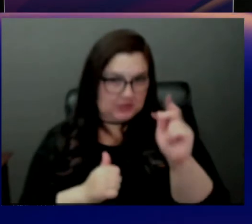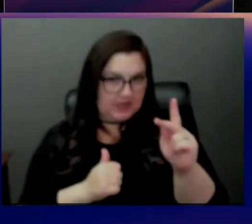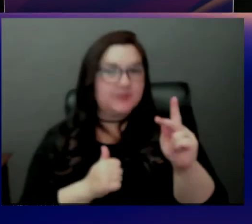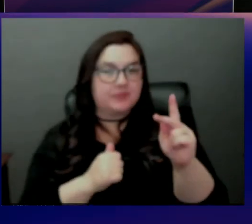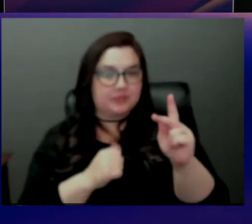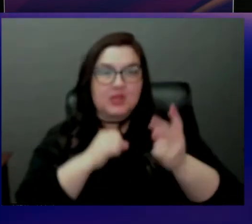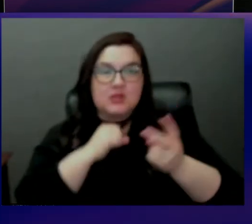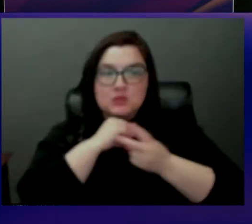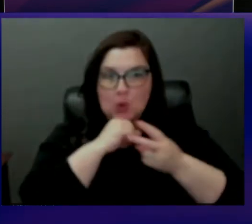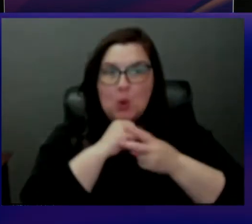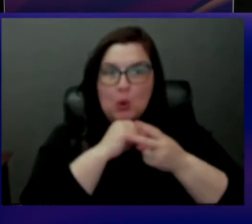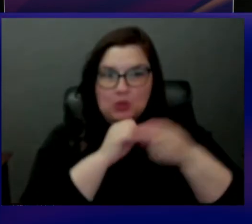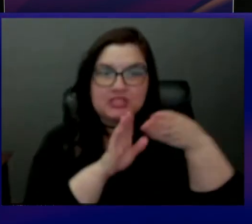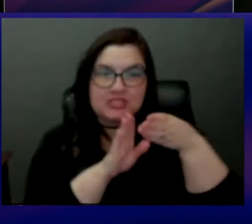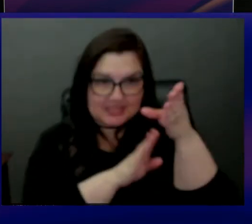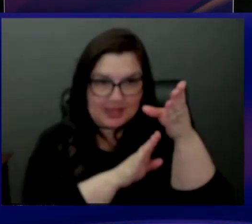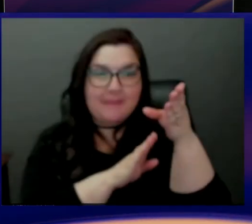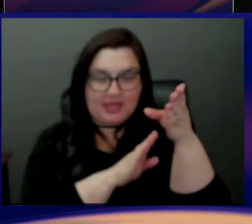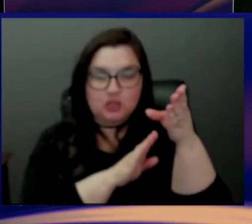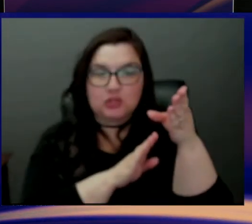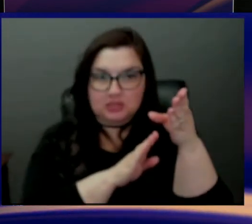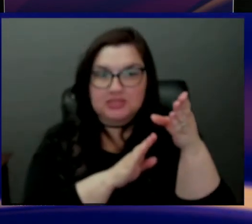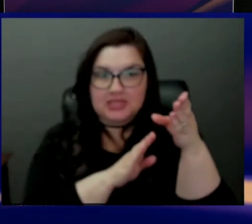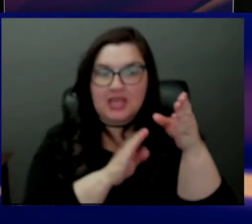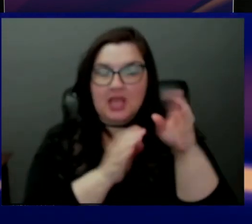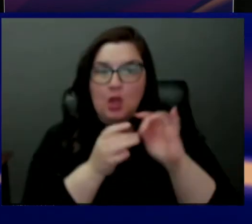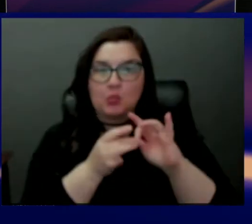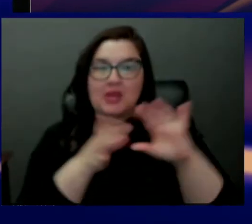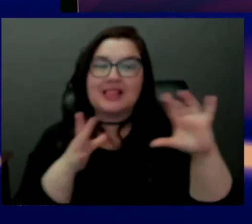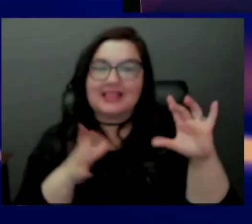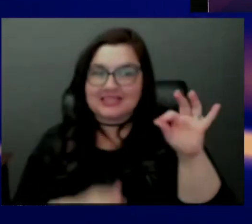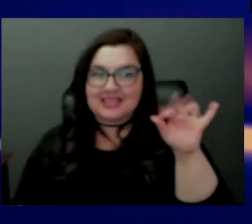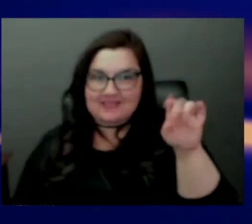We're going to be releasing file, files storage badge